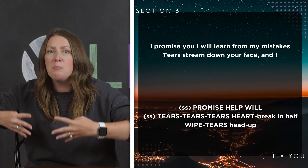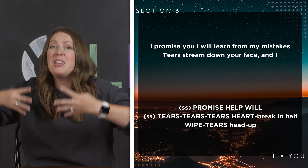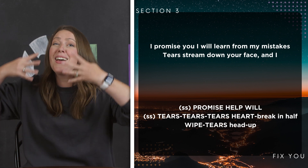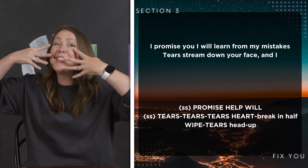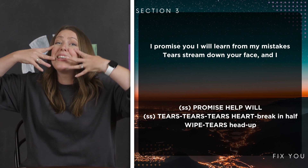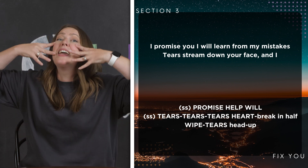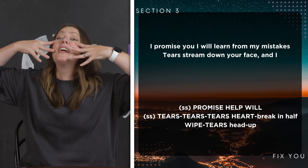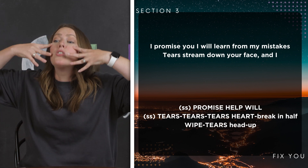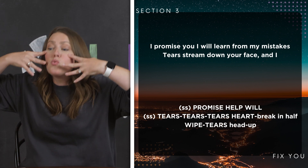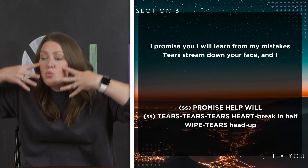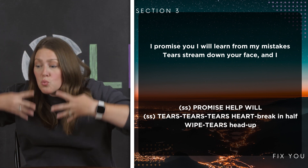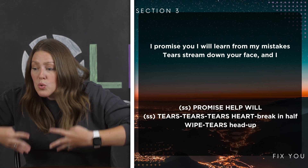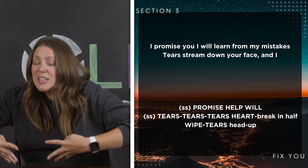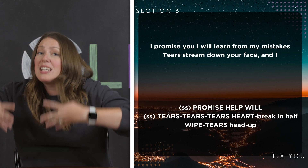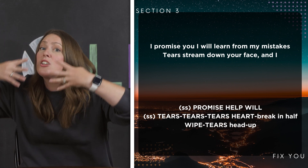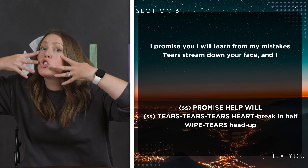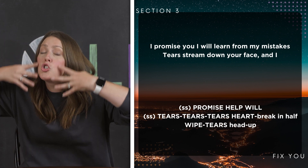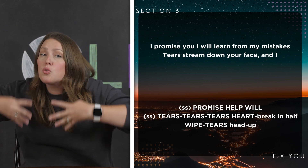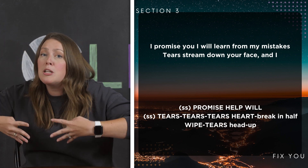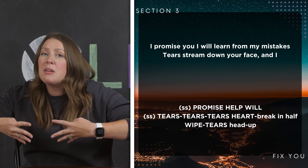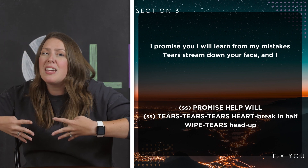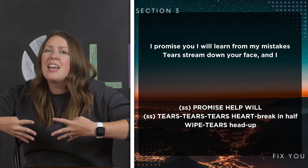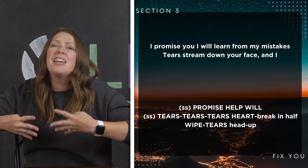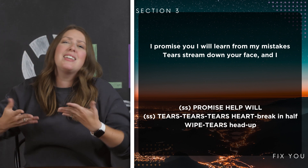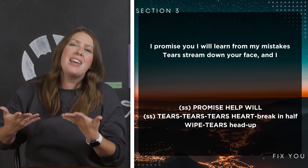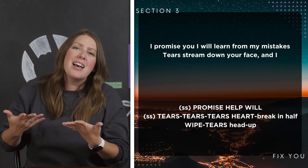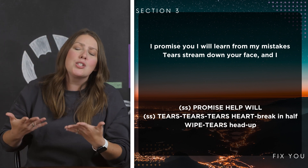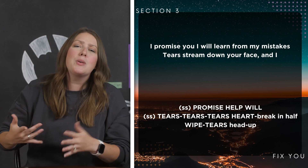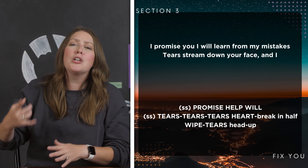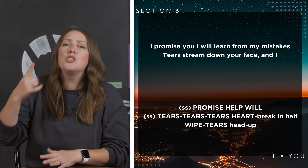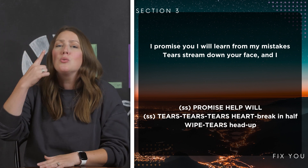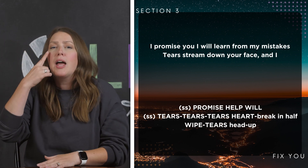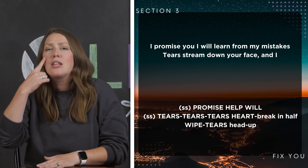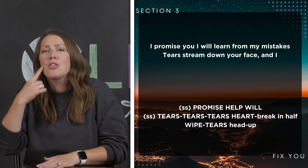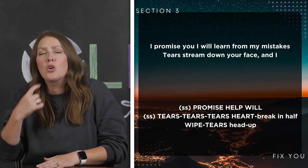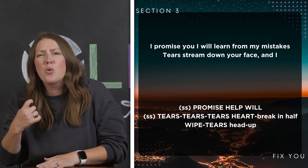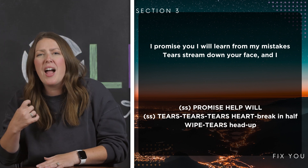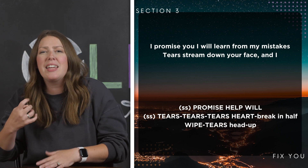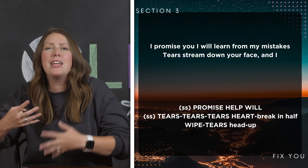Because really they're streaming. Yes we could do like the crying.